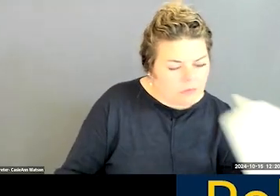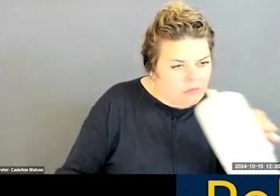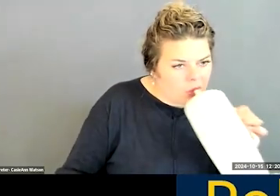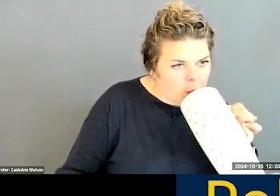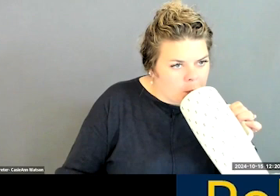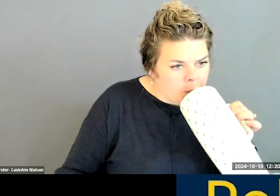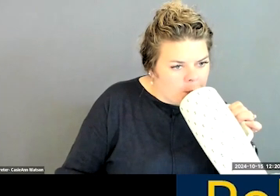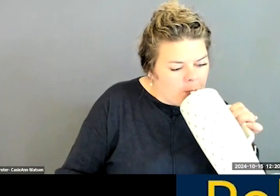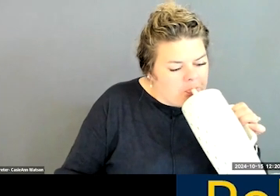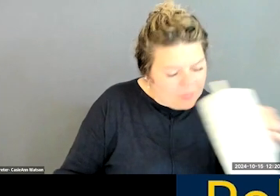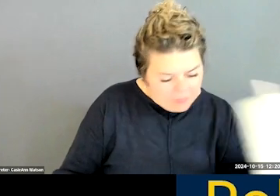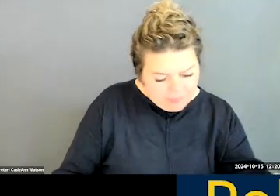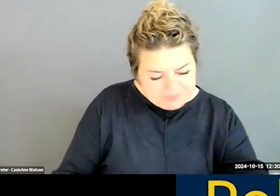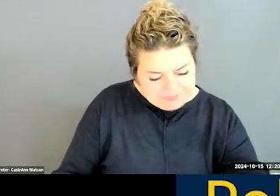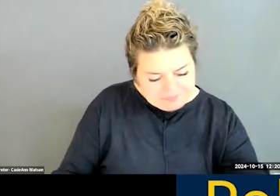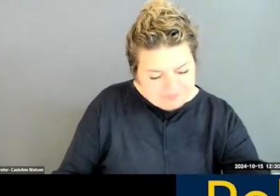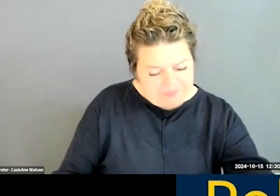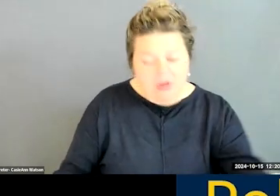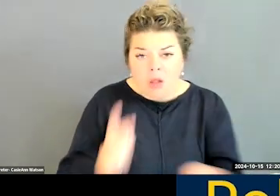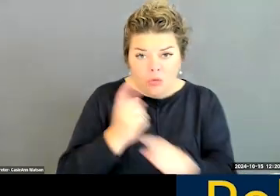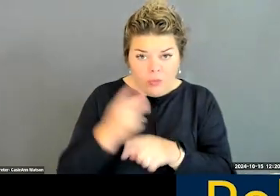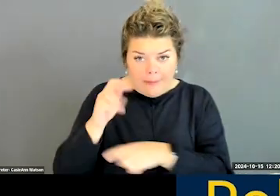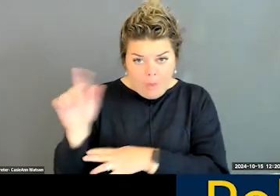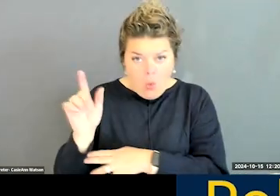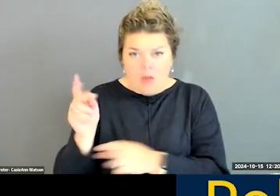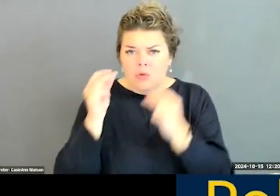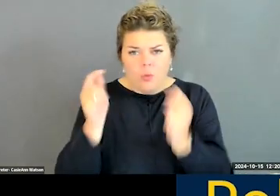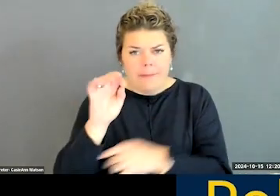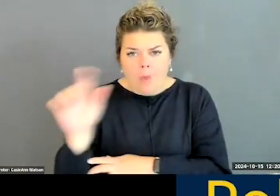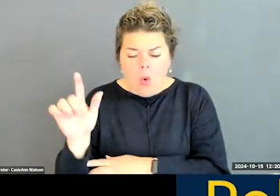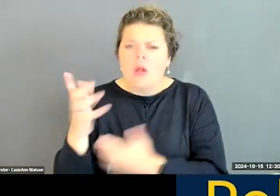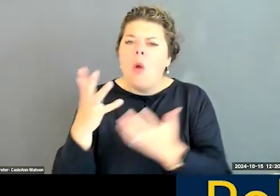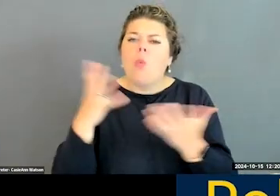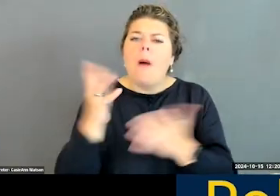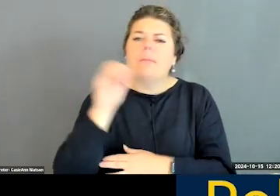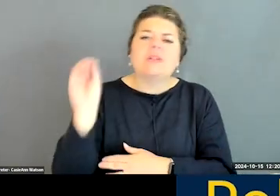Find the right poll. We're going to do a quick poll on, "What percent of information do you think